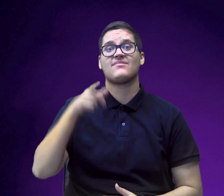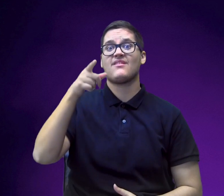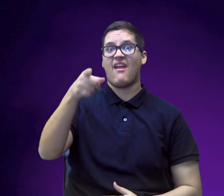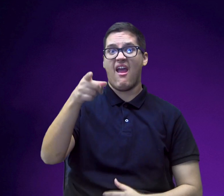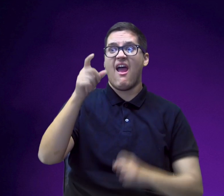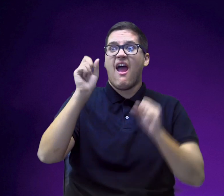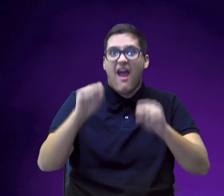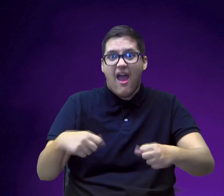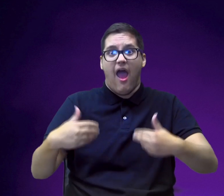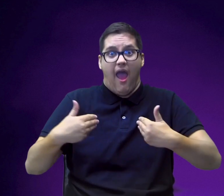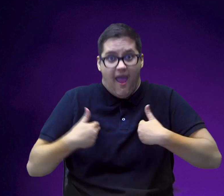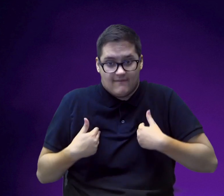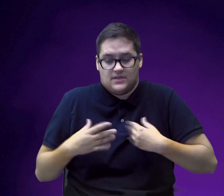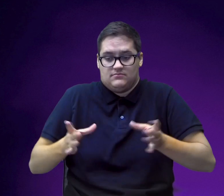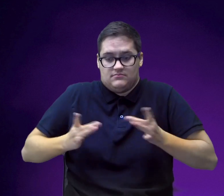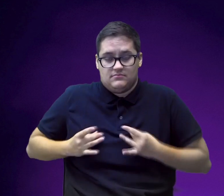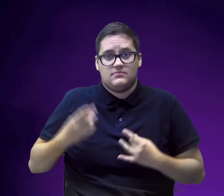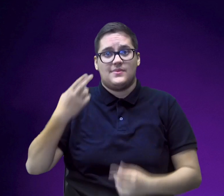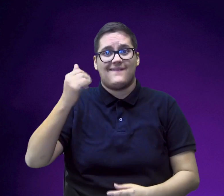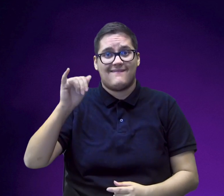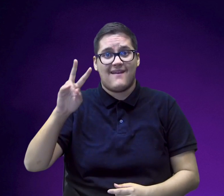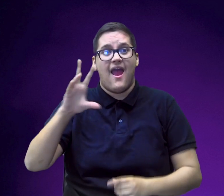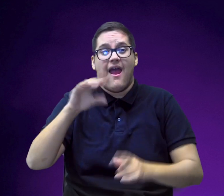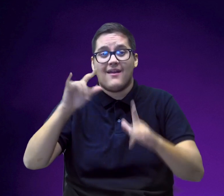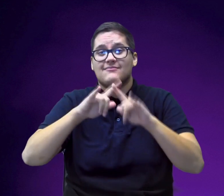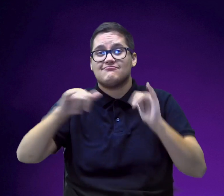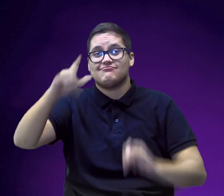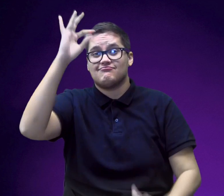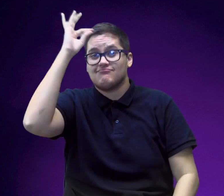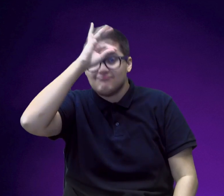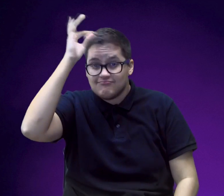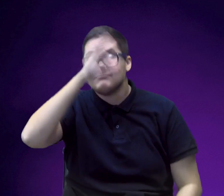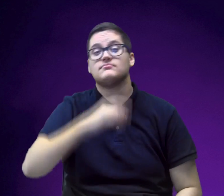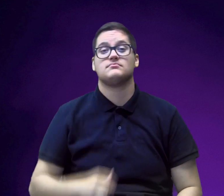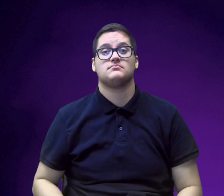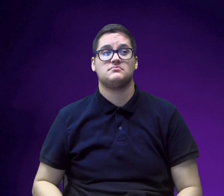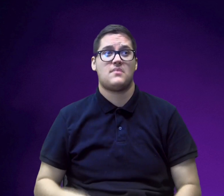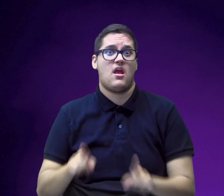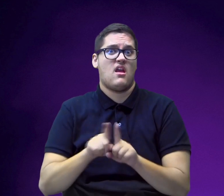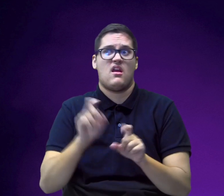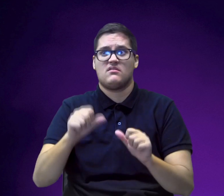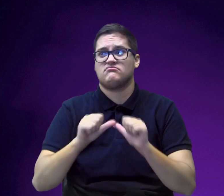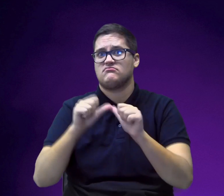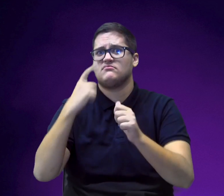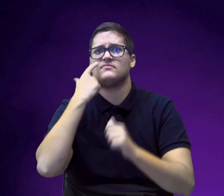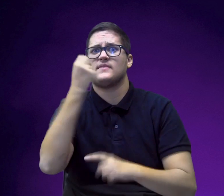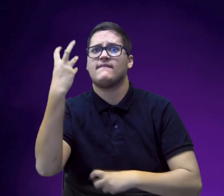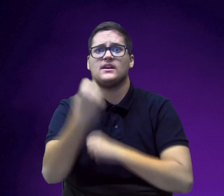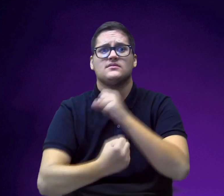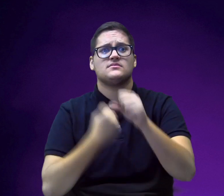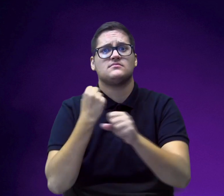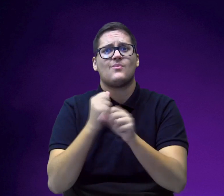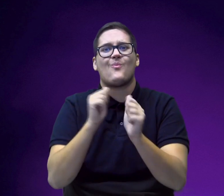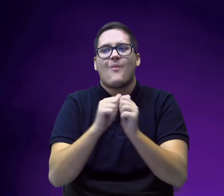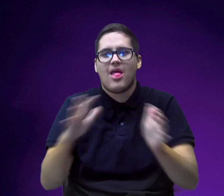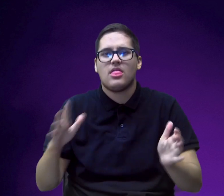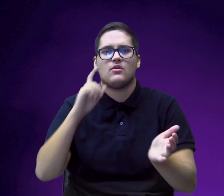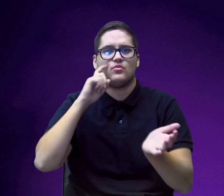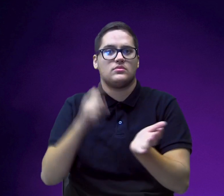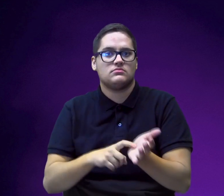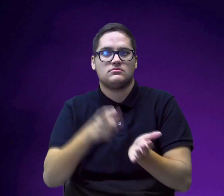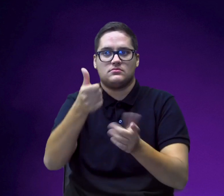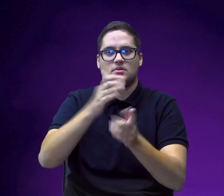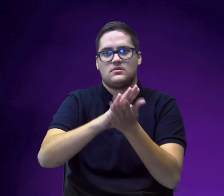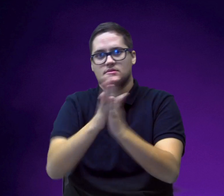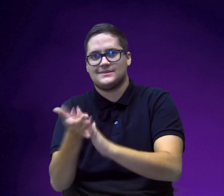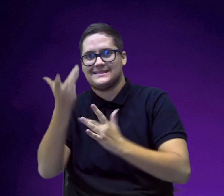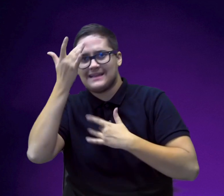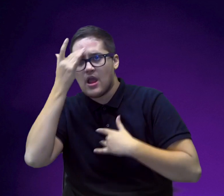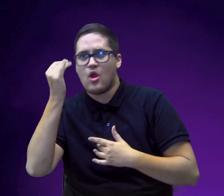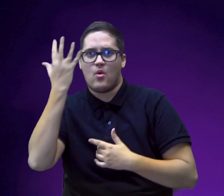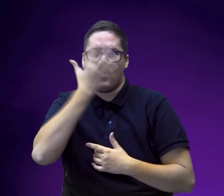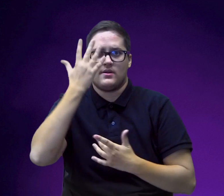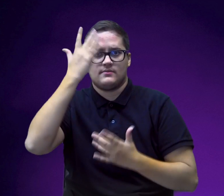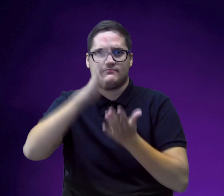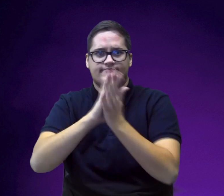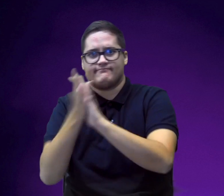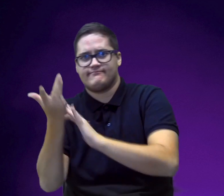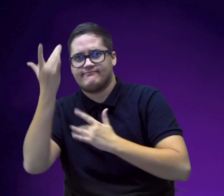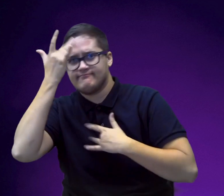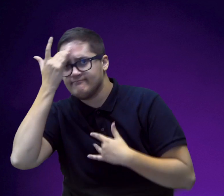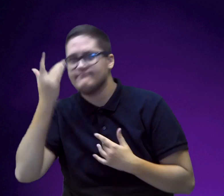You can have HIV without knowing it. You may not look or feel sick for years.